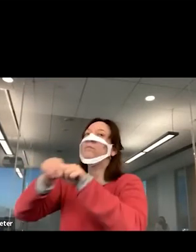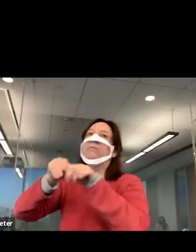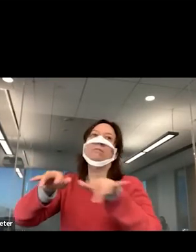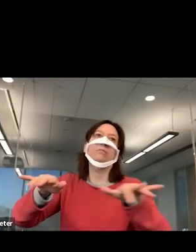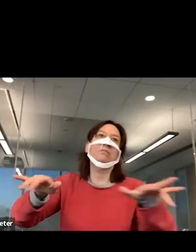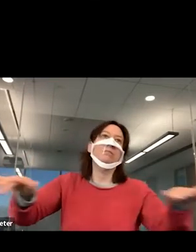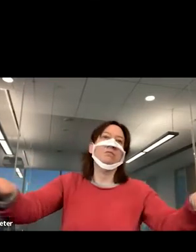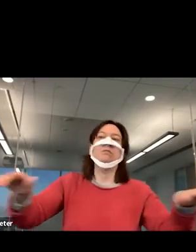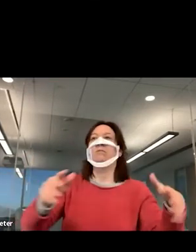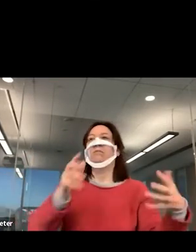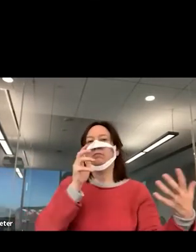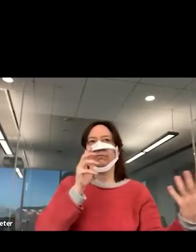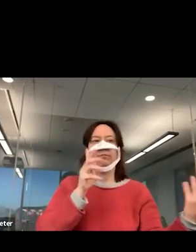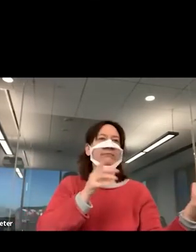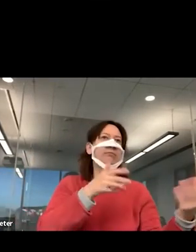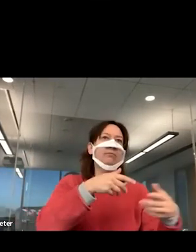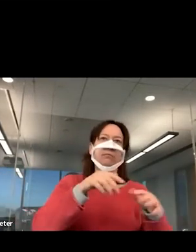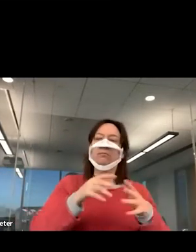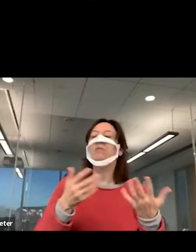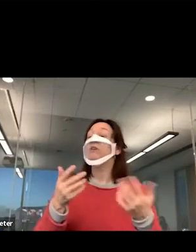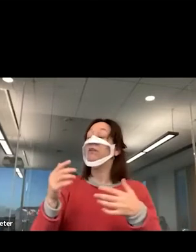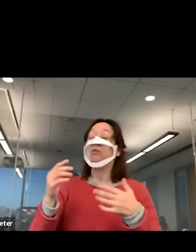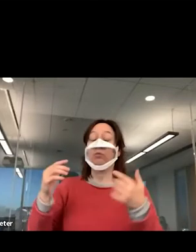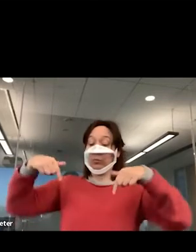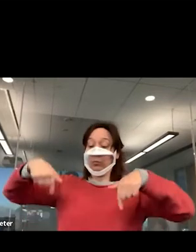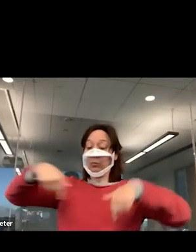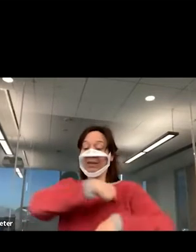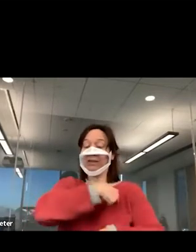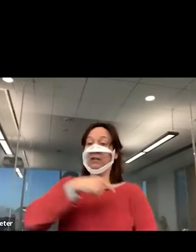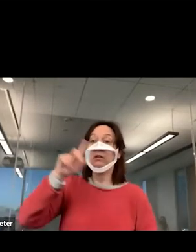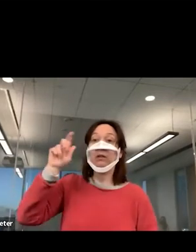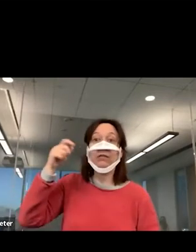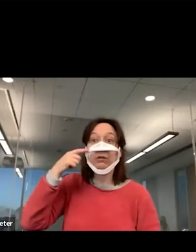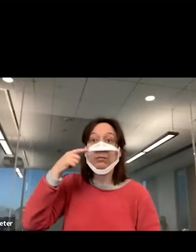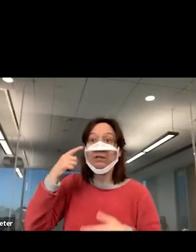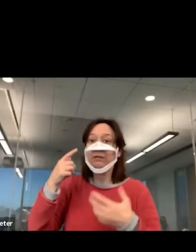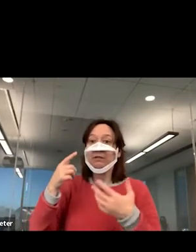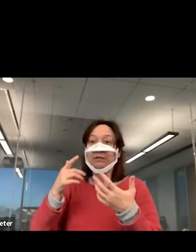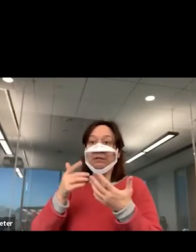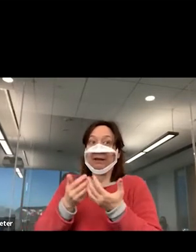and you know how do we as a government do it because frankly the federal government's one